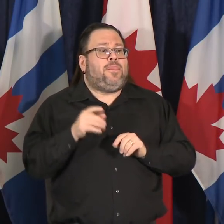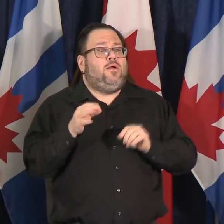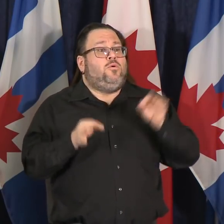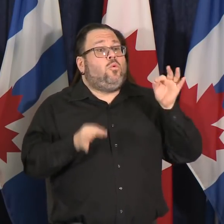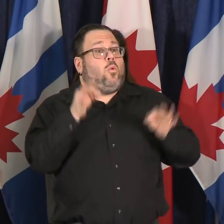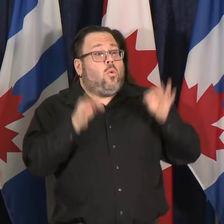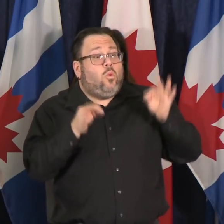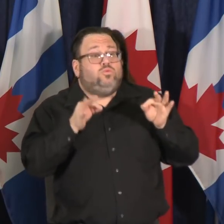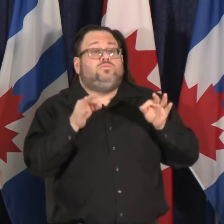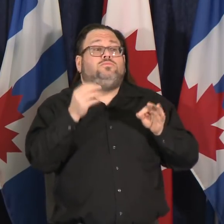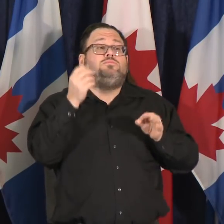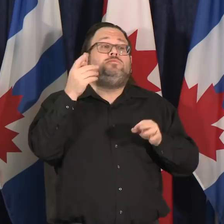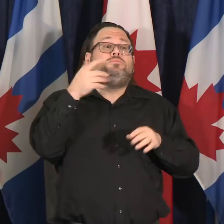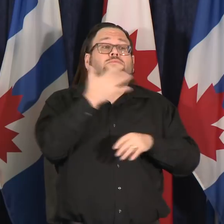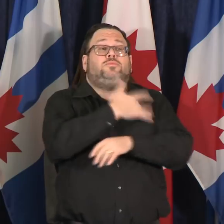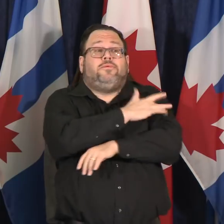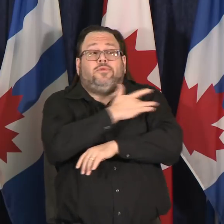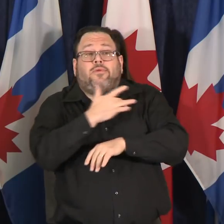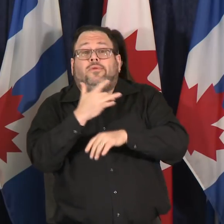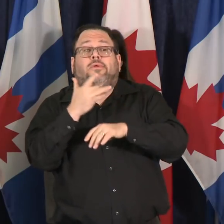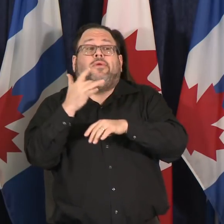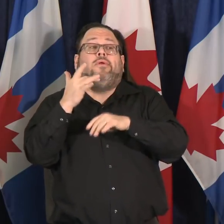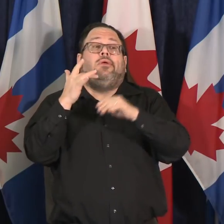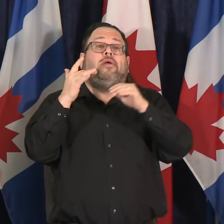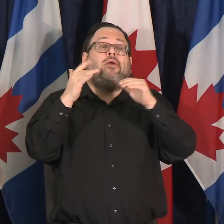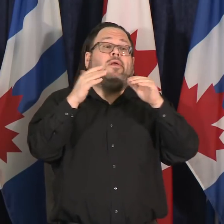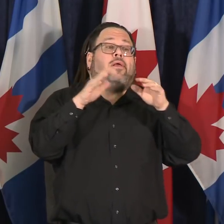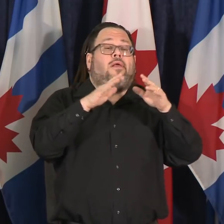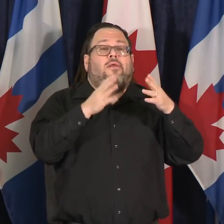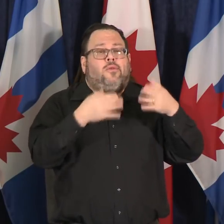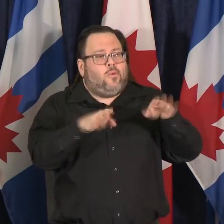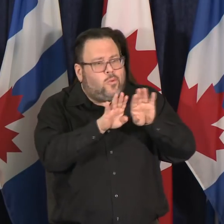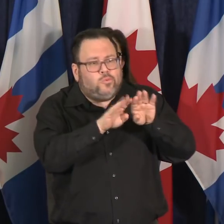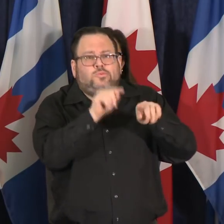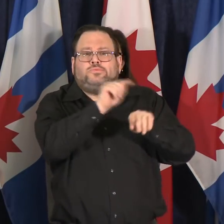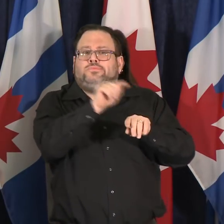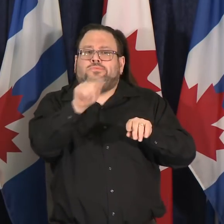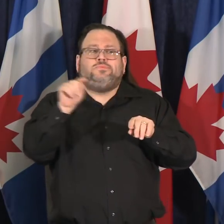closed all scheduled matters are postponed across the province as per an